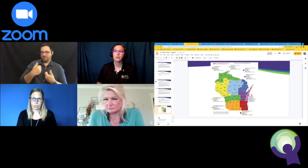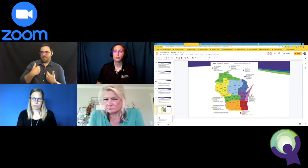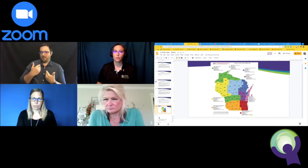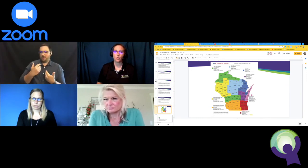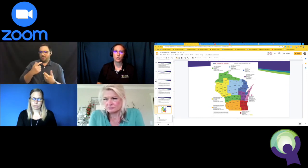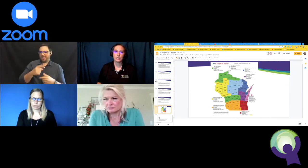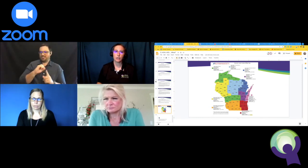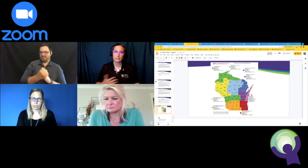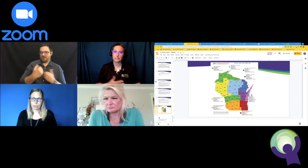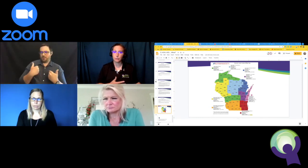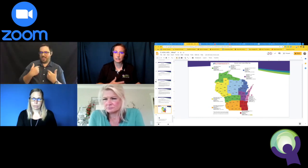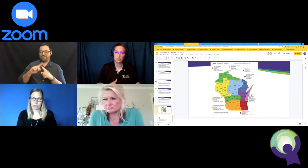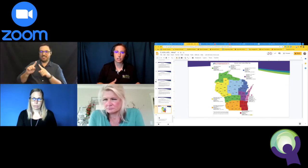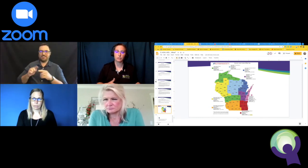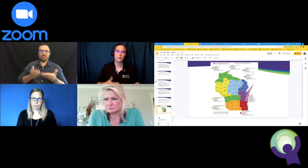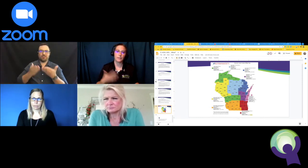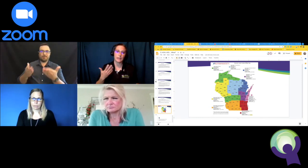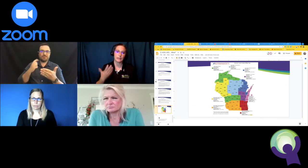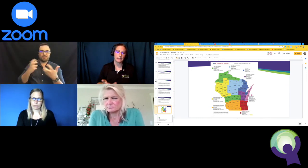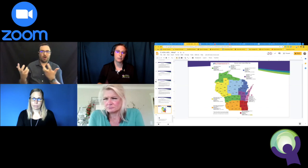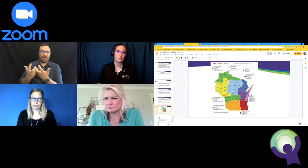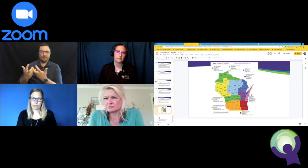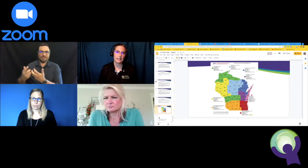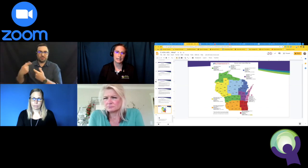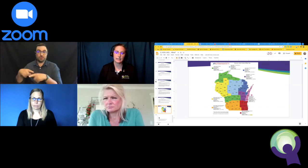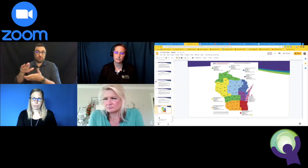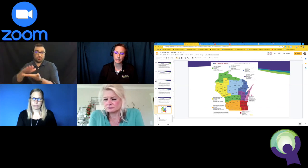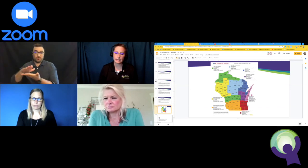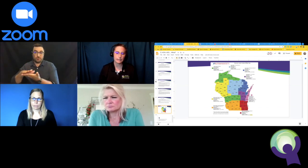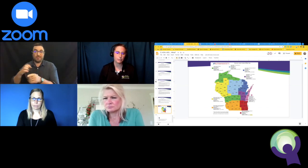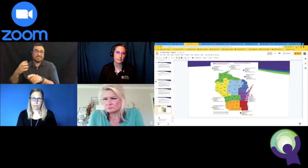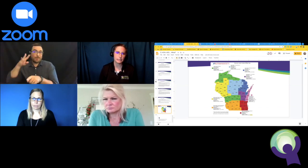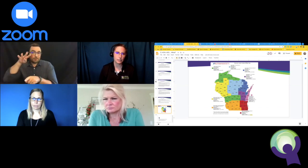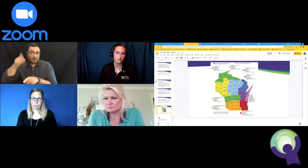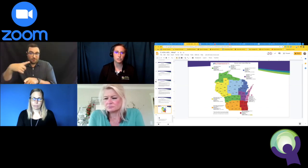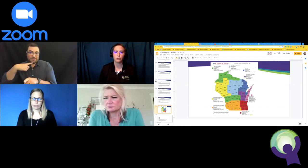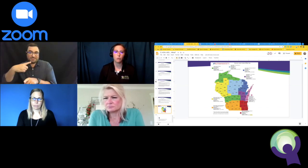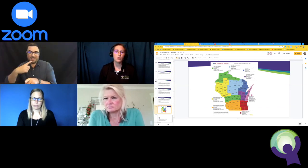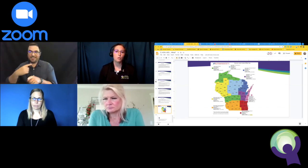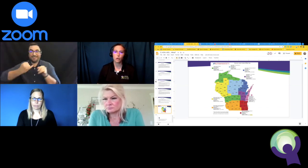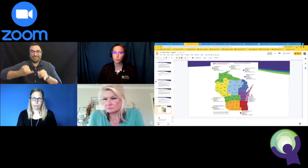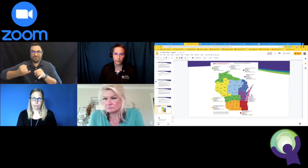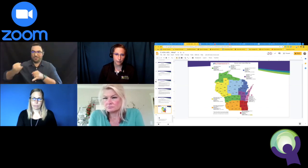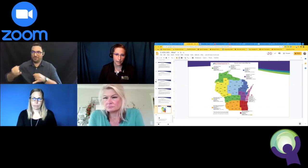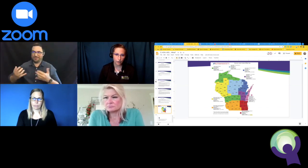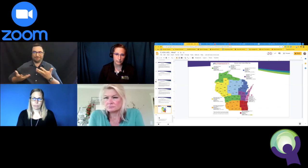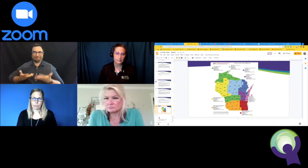for an autistic person in general and then as Ronda was saying because everybody's so individual work with the parents